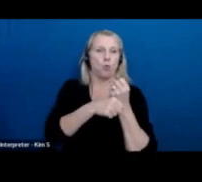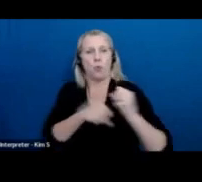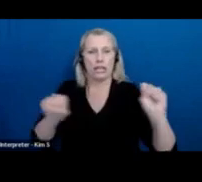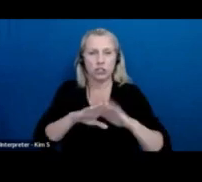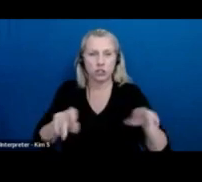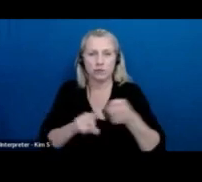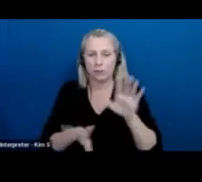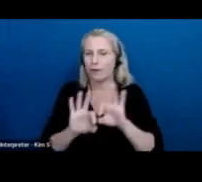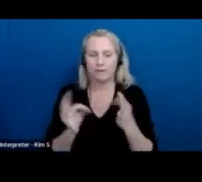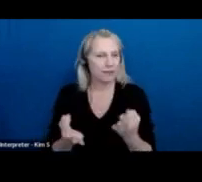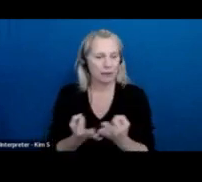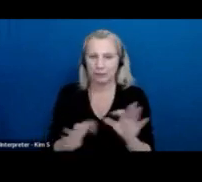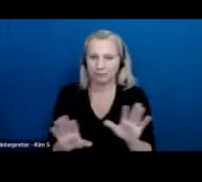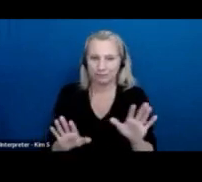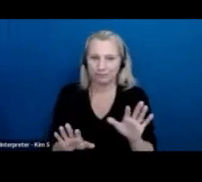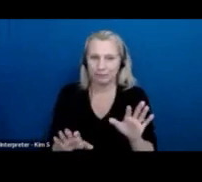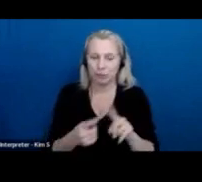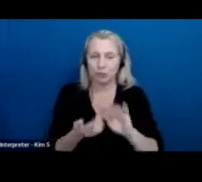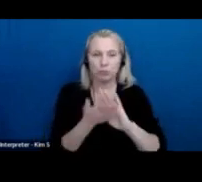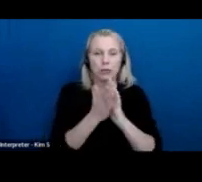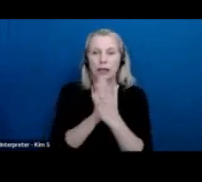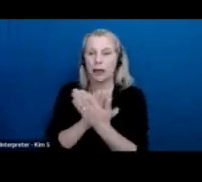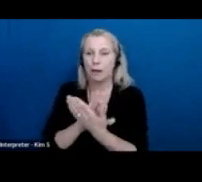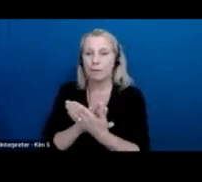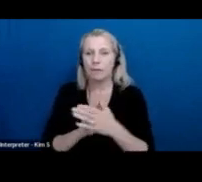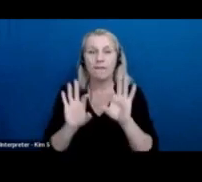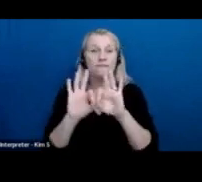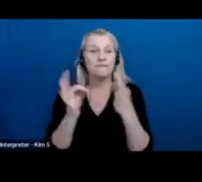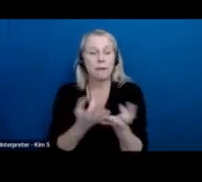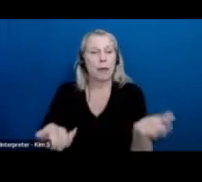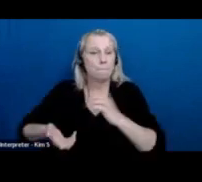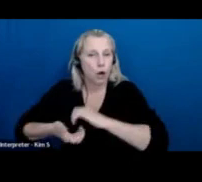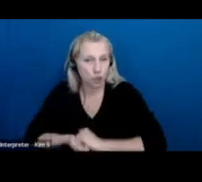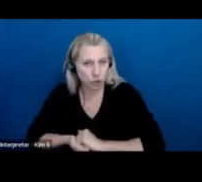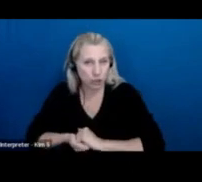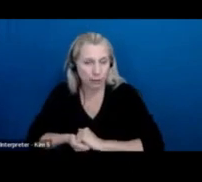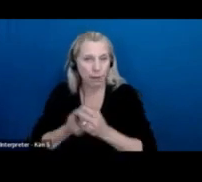families, to an image of family partnership and preservation. So